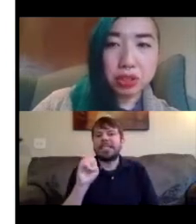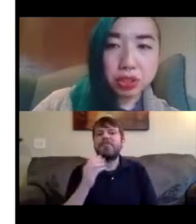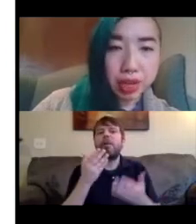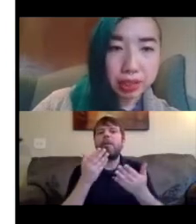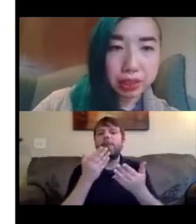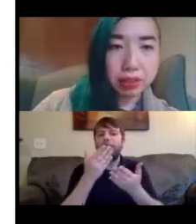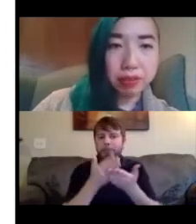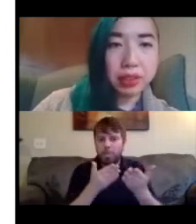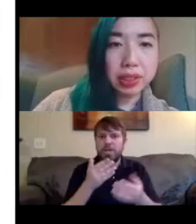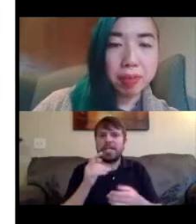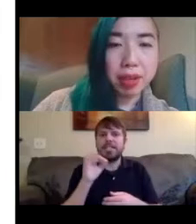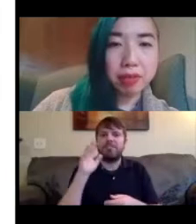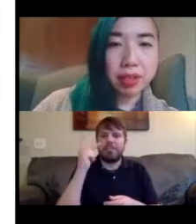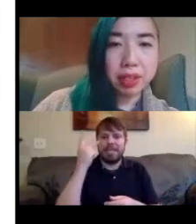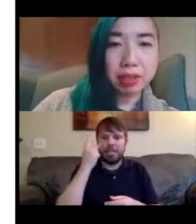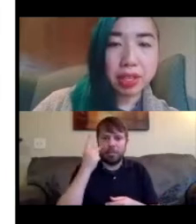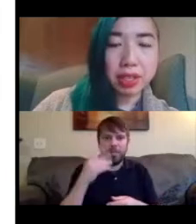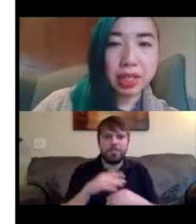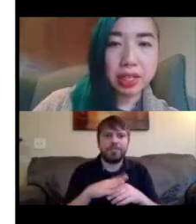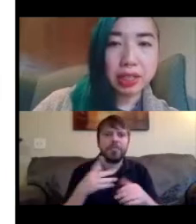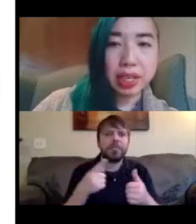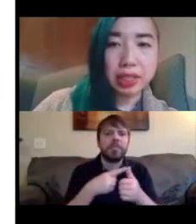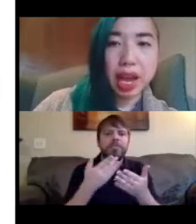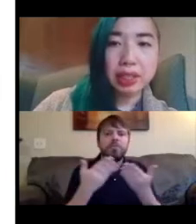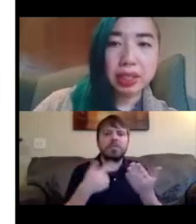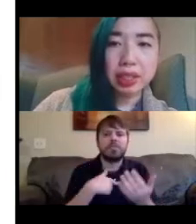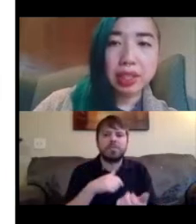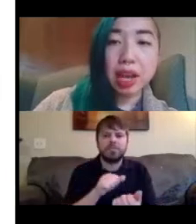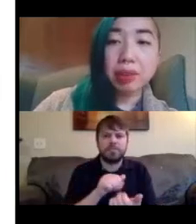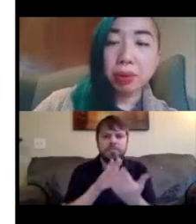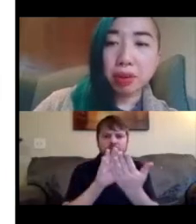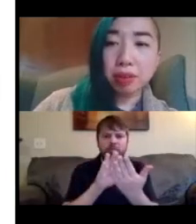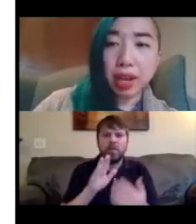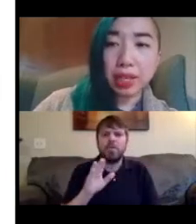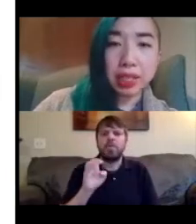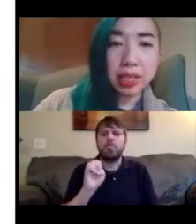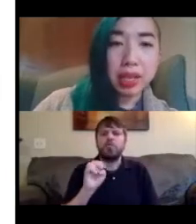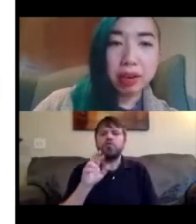She writes, "The first time I confronted erasure as an aesthetic tactic I was horrified. I don’t